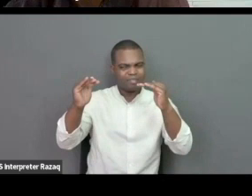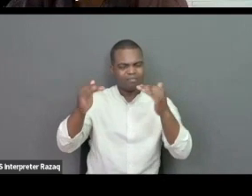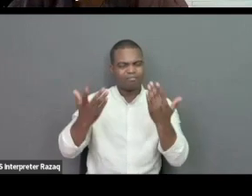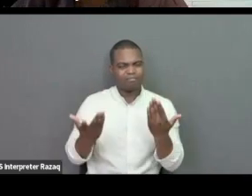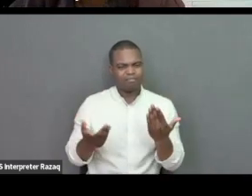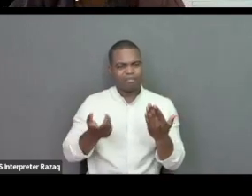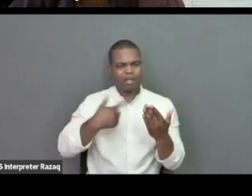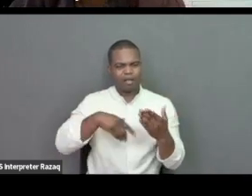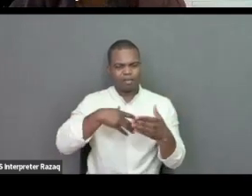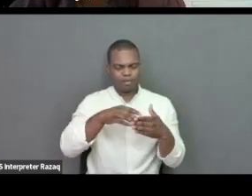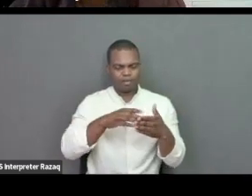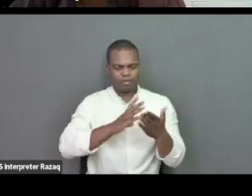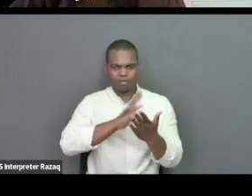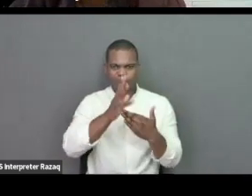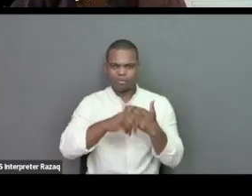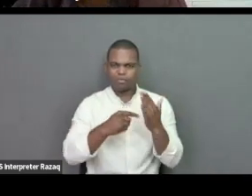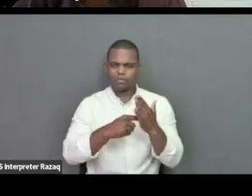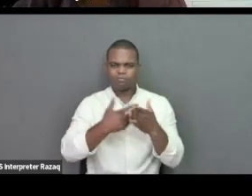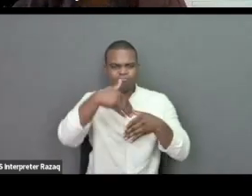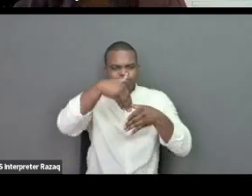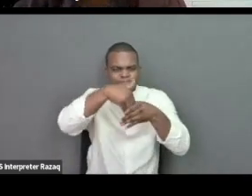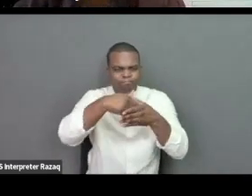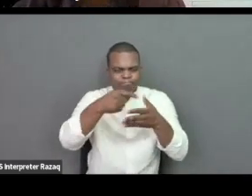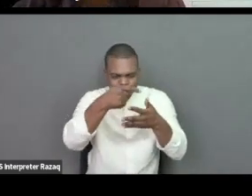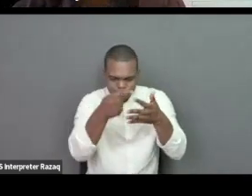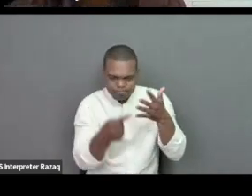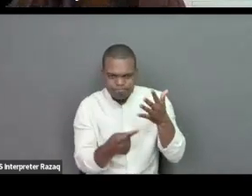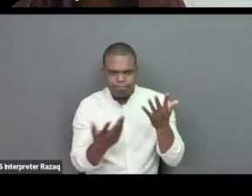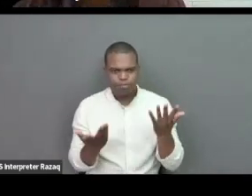you haven't seen